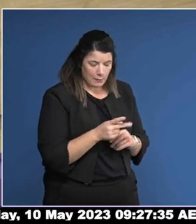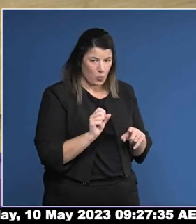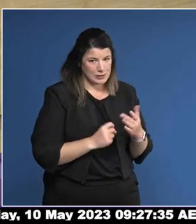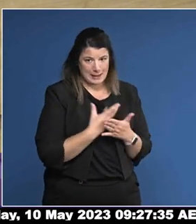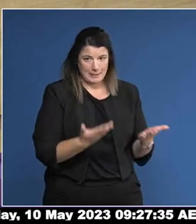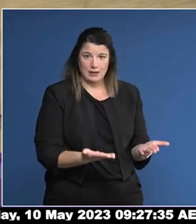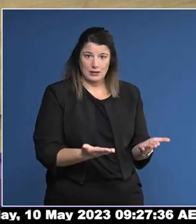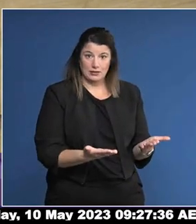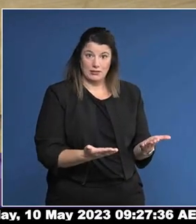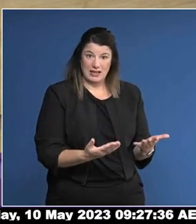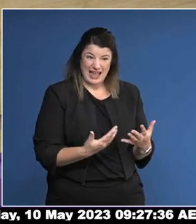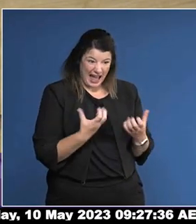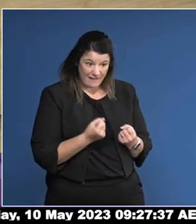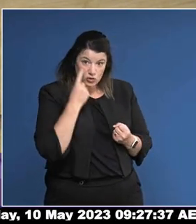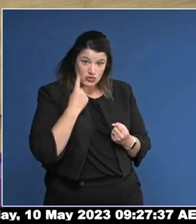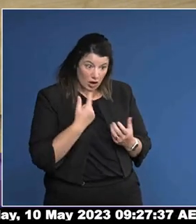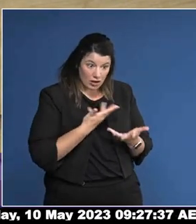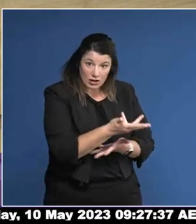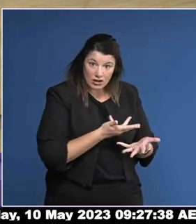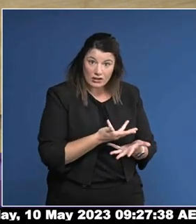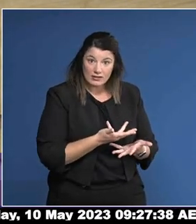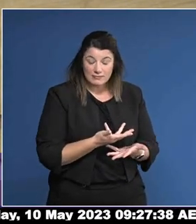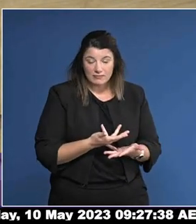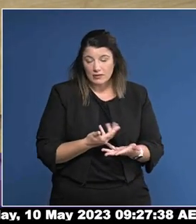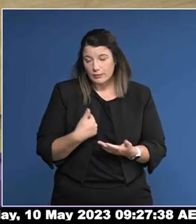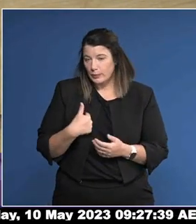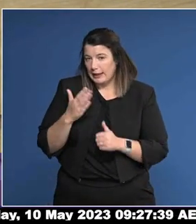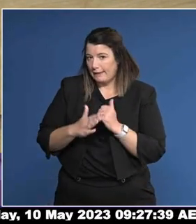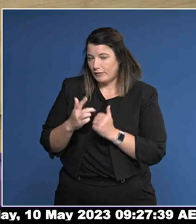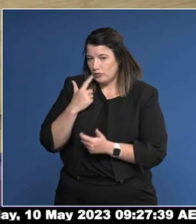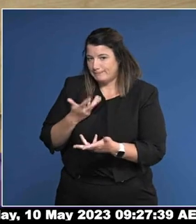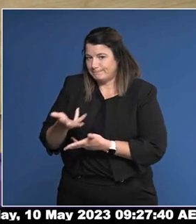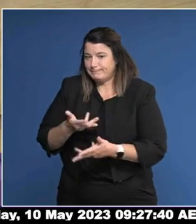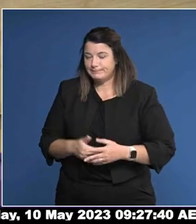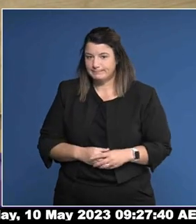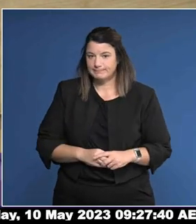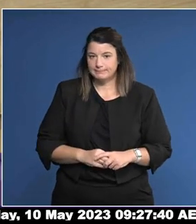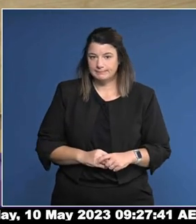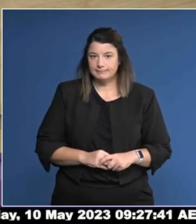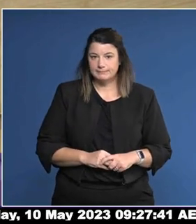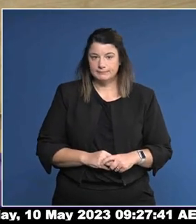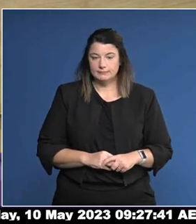life. Would you agree with that? I would agree. MS EASTMAN: And do you agree that the absence of any plan or